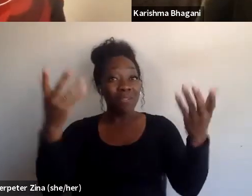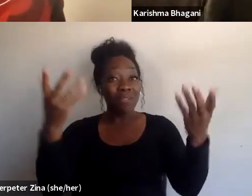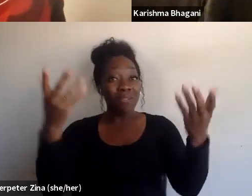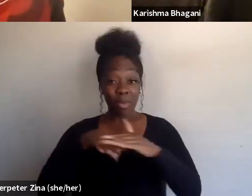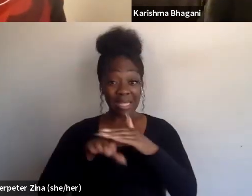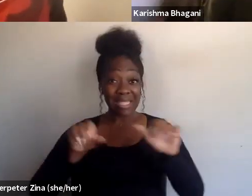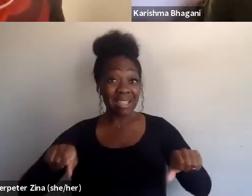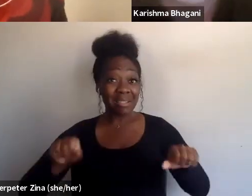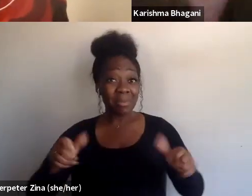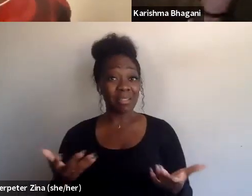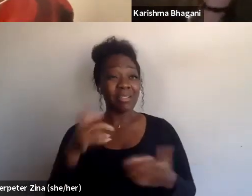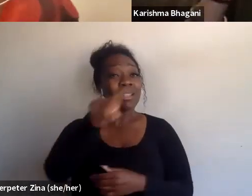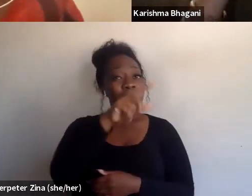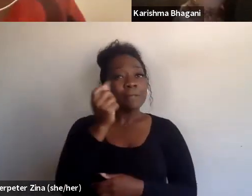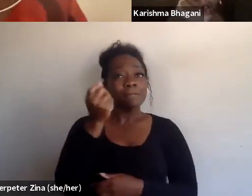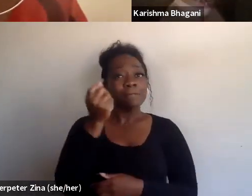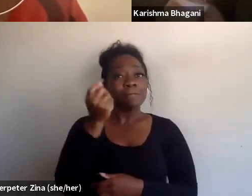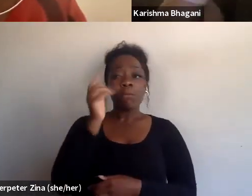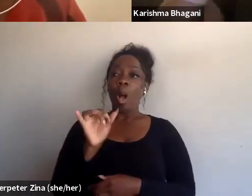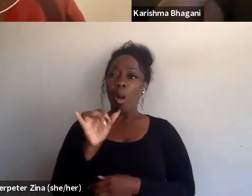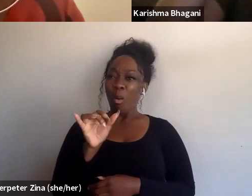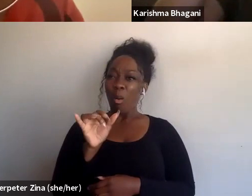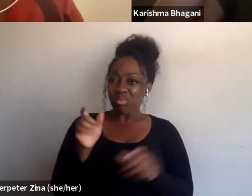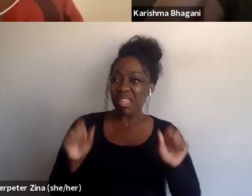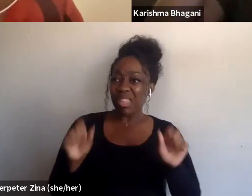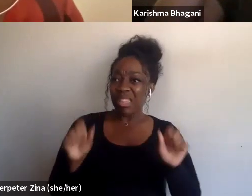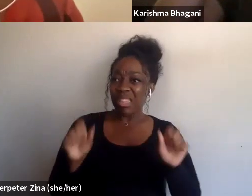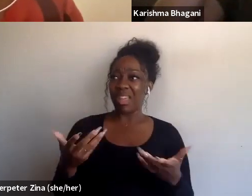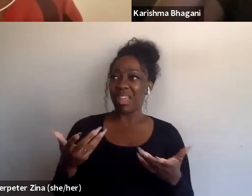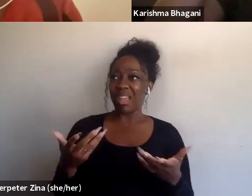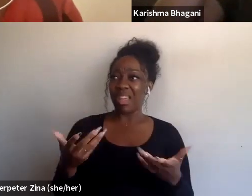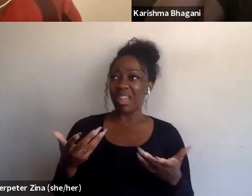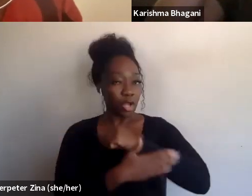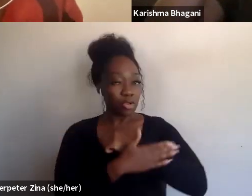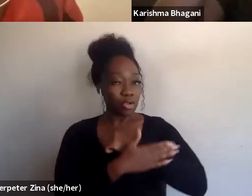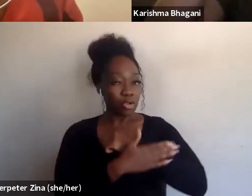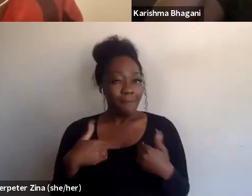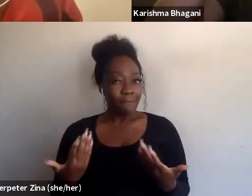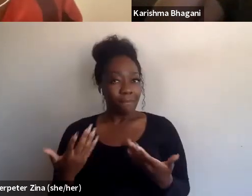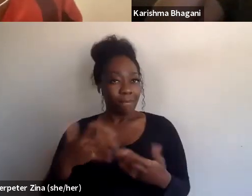and this is happening in a lot of countries. But I think it would definitely not